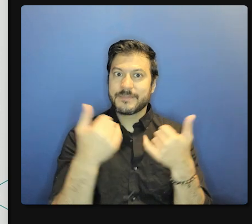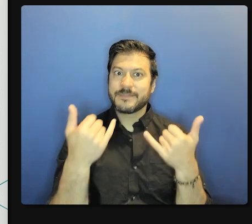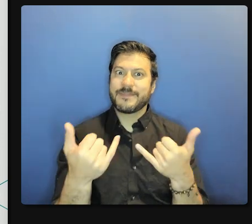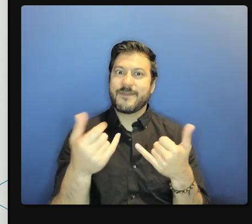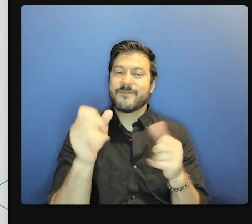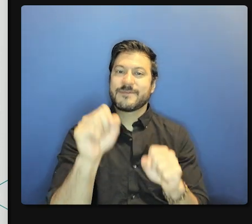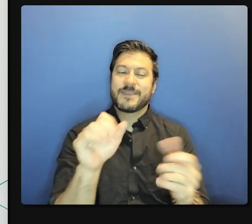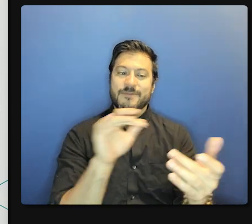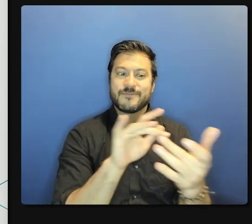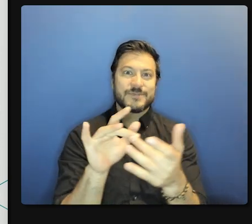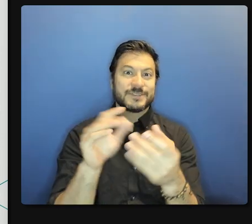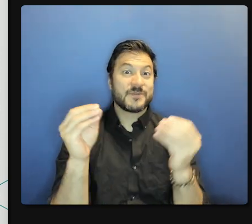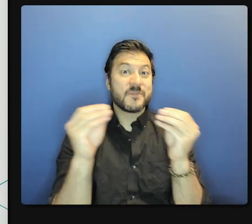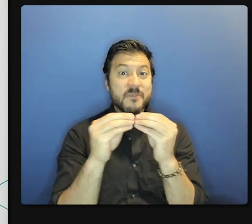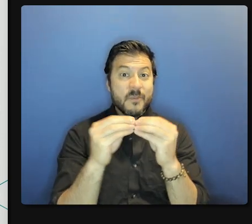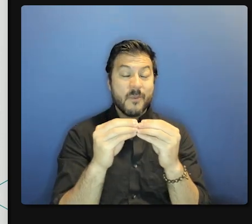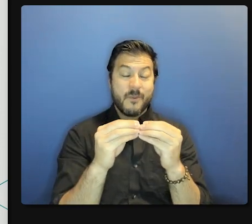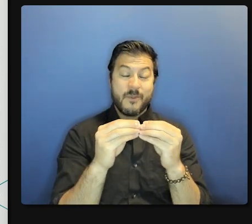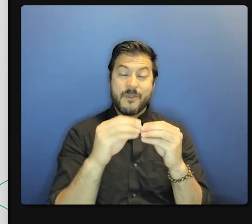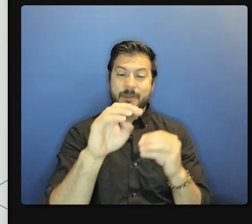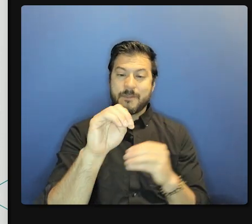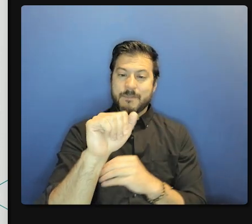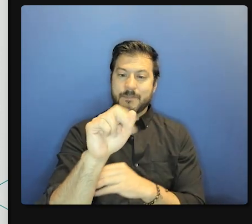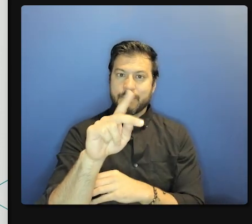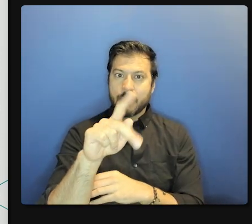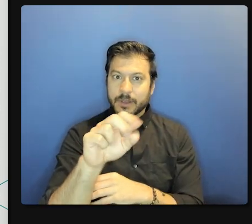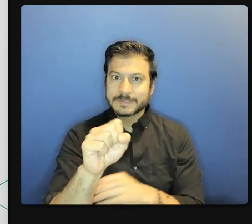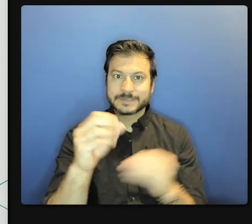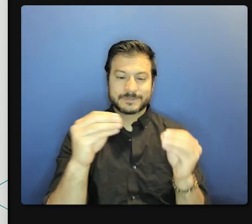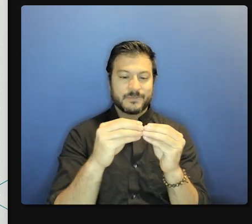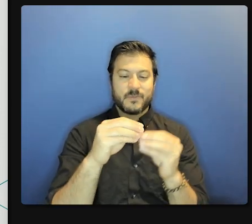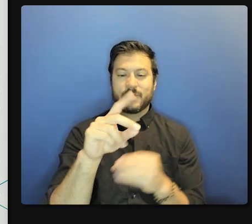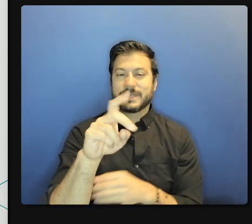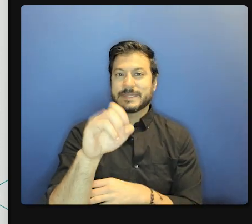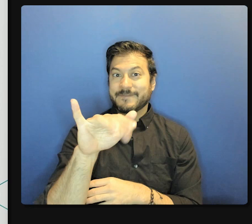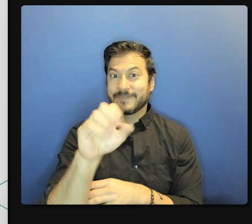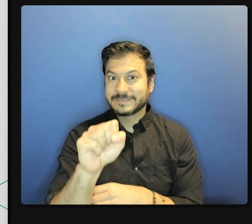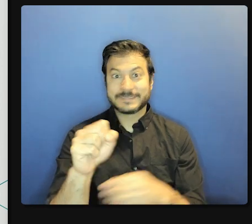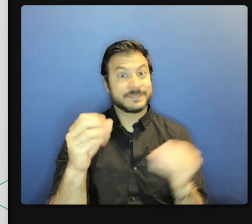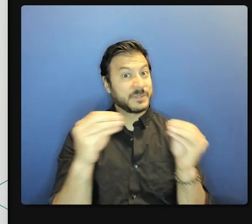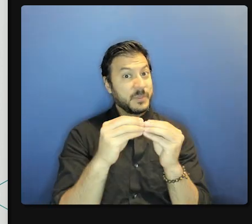you can reach more markets, more devices and more playtime.